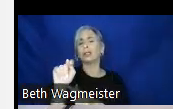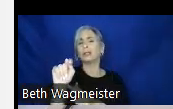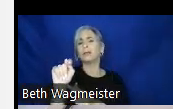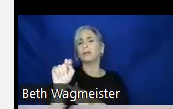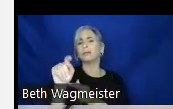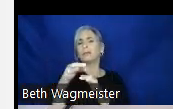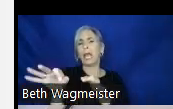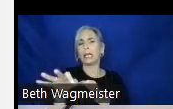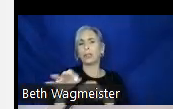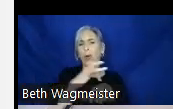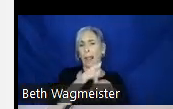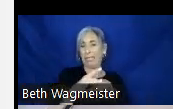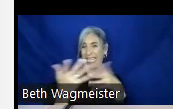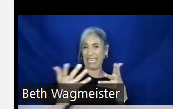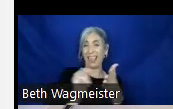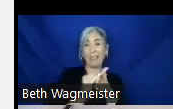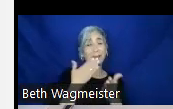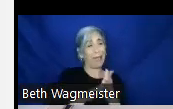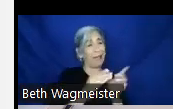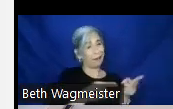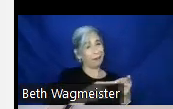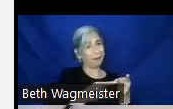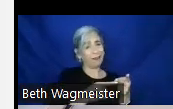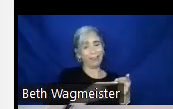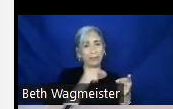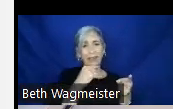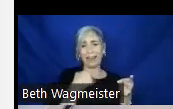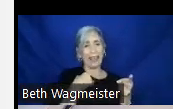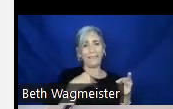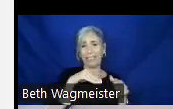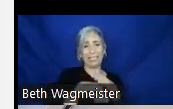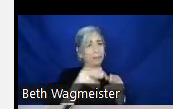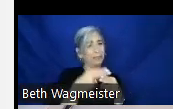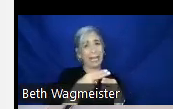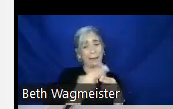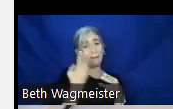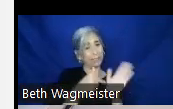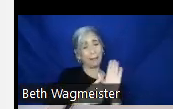alternative, it would be bad. The link wouldn't have an accessible name, for instance. I'm sure